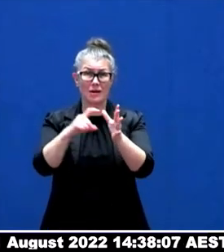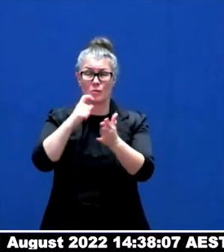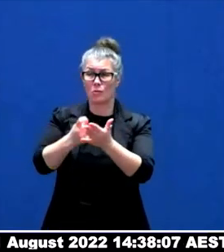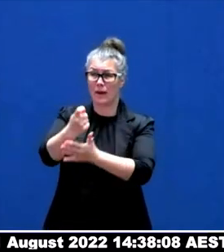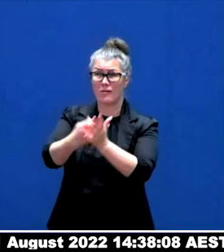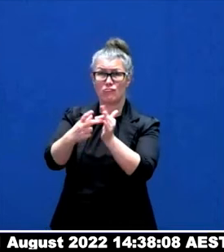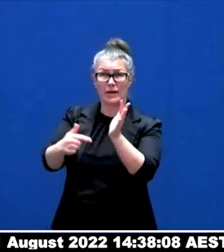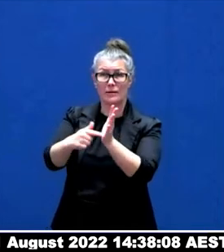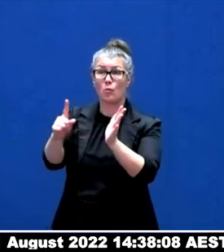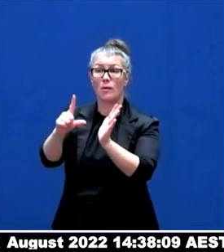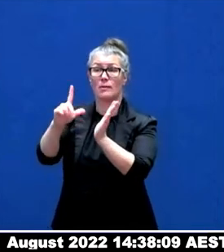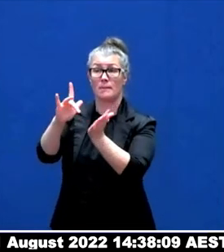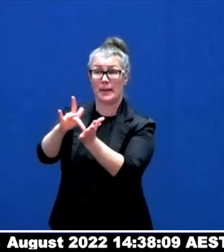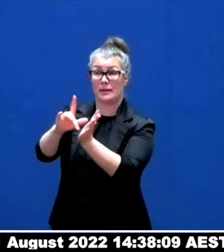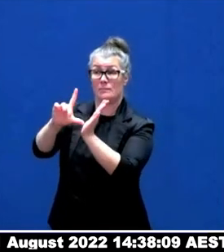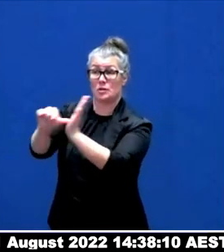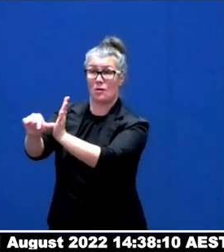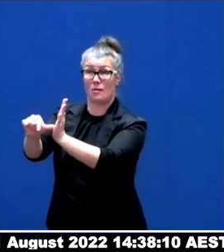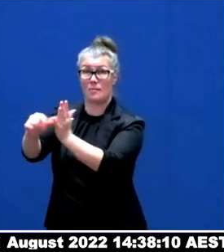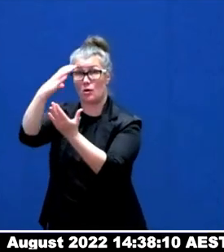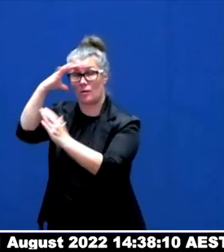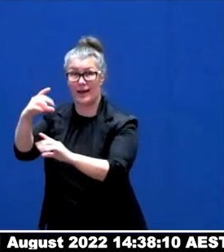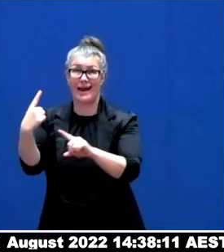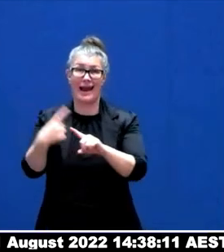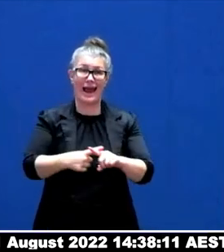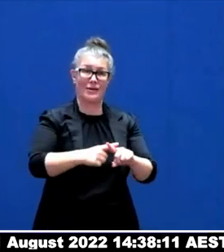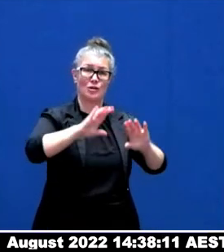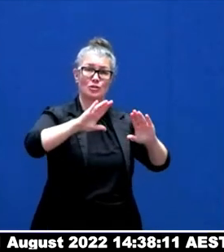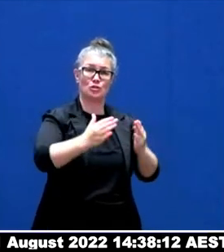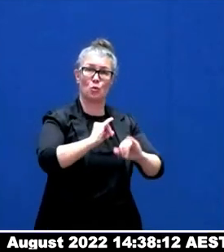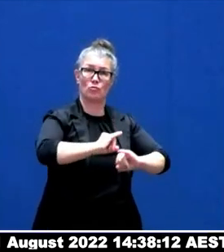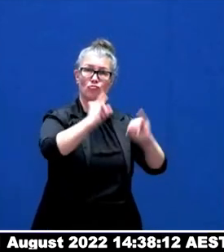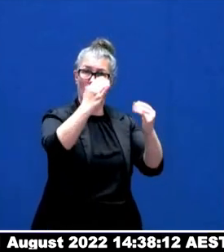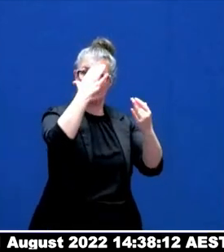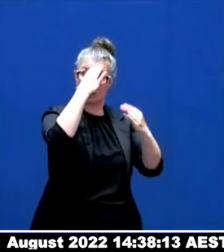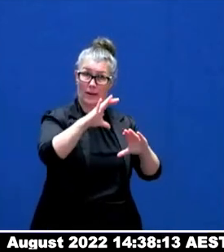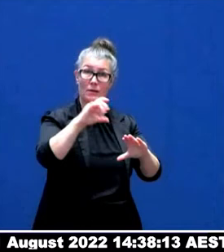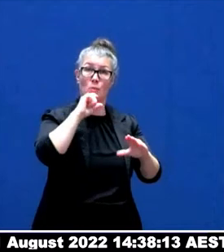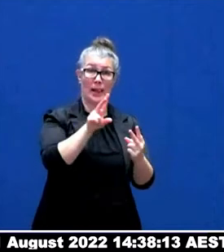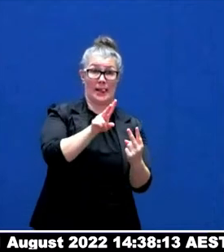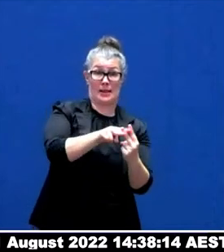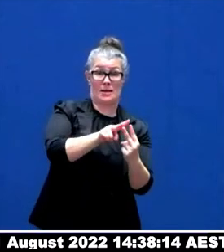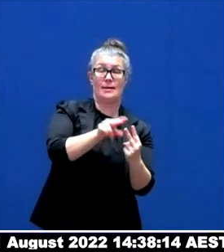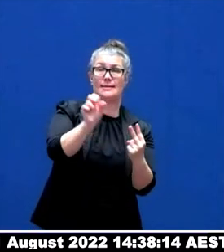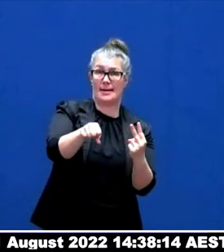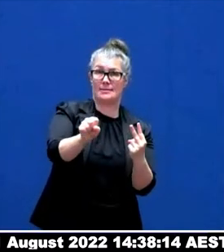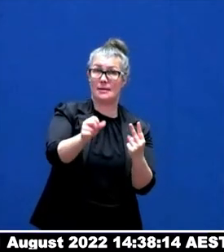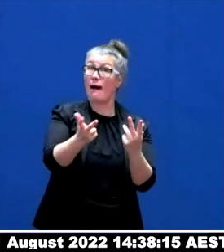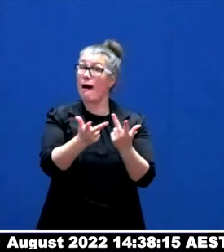accommodation? LISA SHORT: Yes. And the short-term crisis accommodation? Yes. MS DOWSETT: Are there any other scenarios in which the NDIA pays the